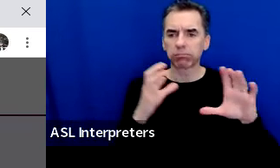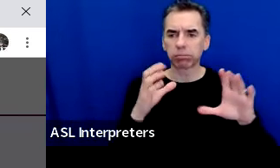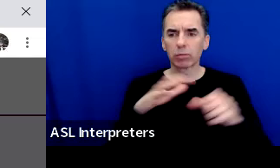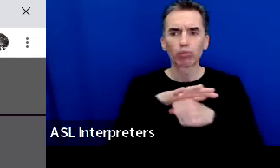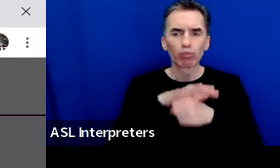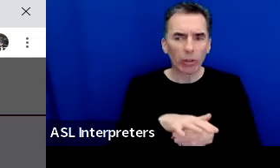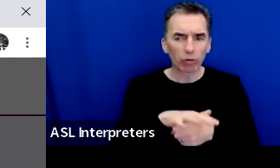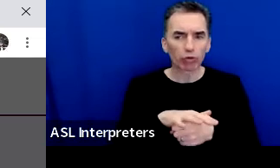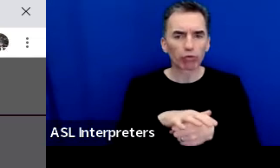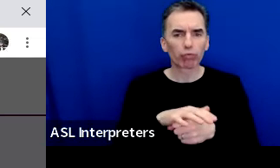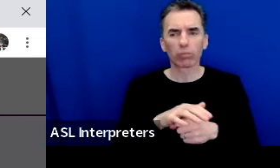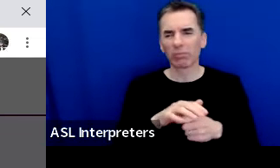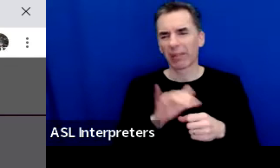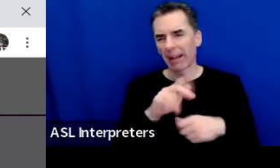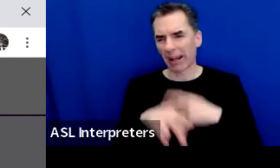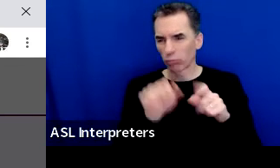So some of them are are still struggling